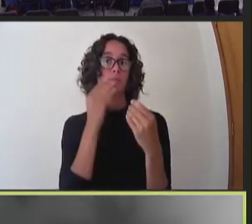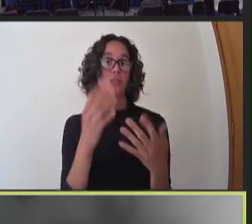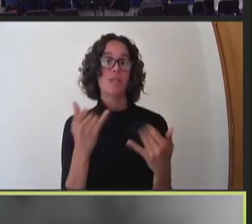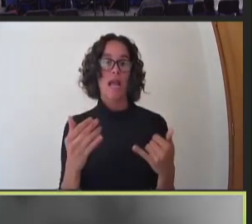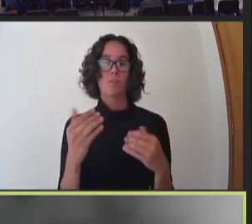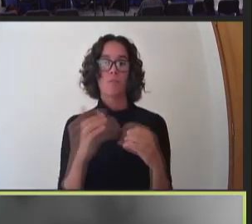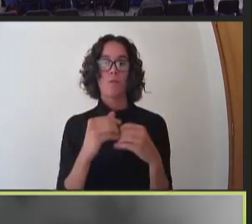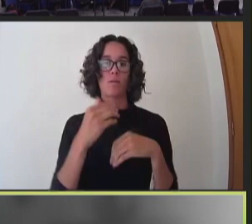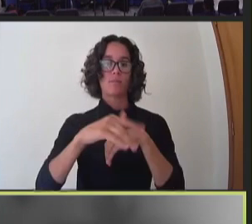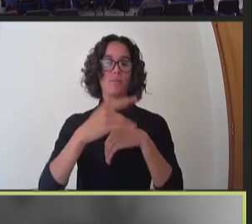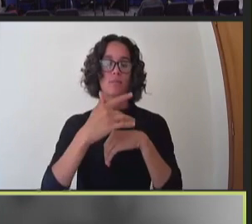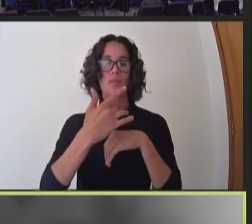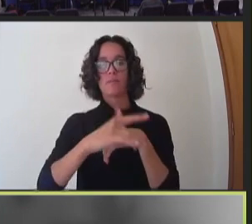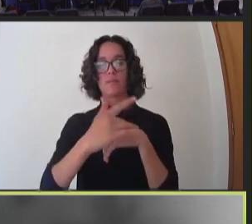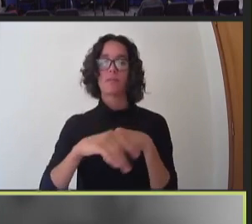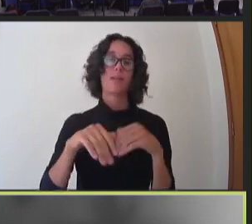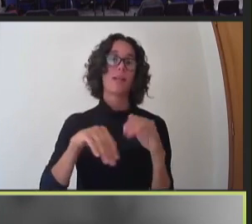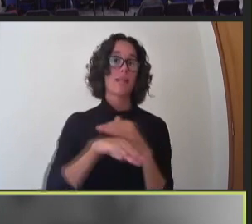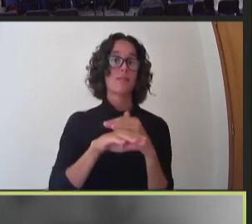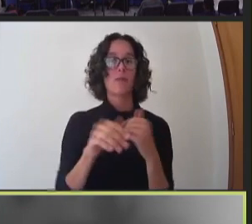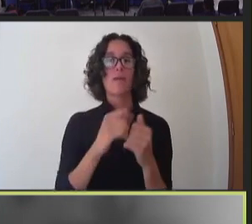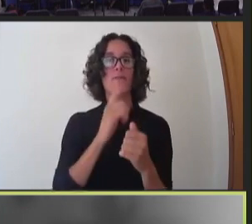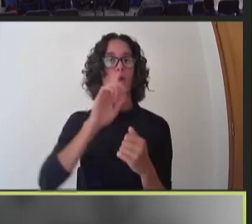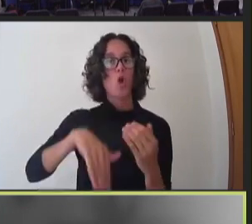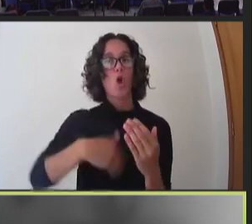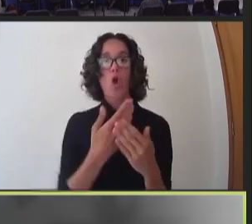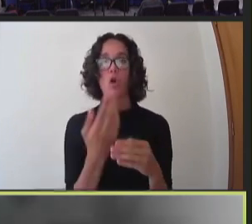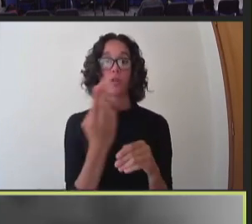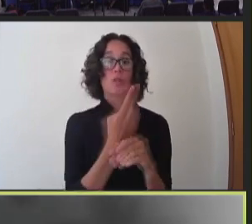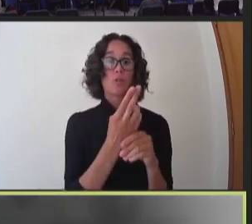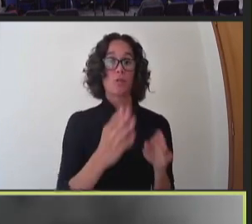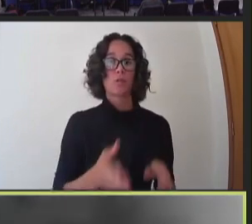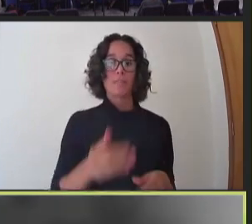whether that's with -- internally within the VHA, for all of our veterans,